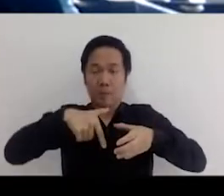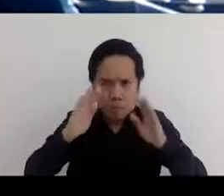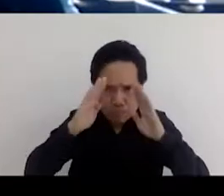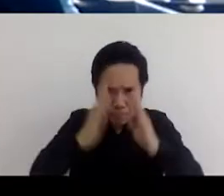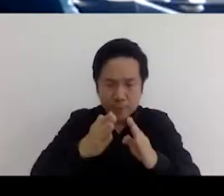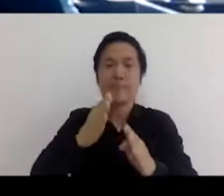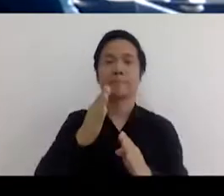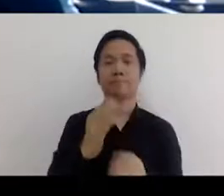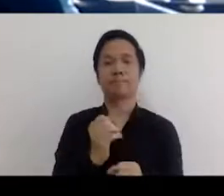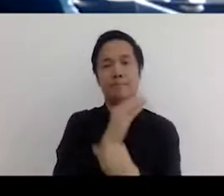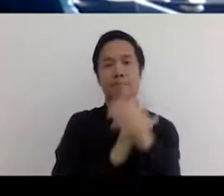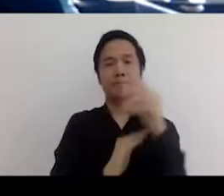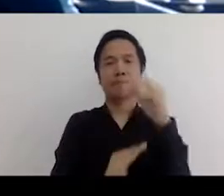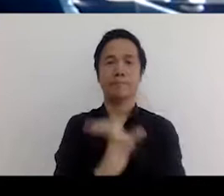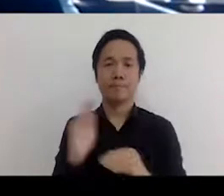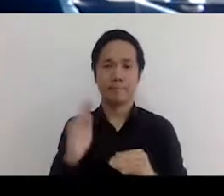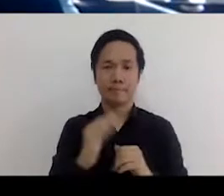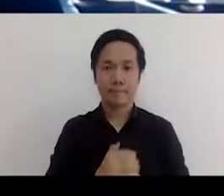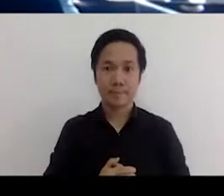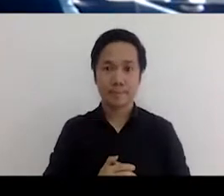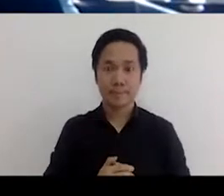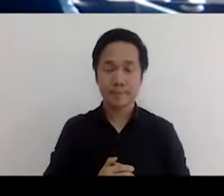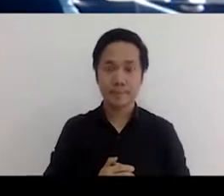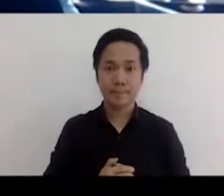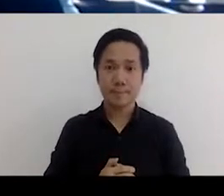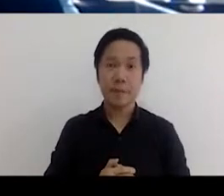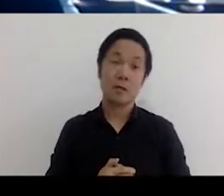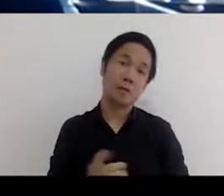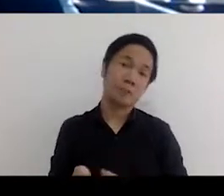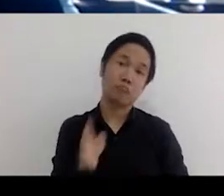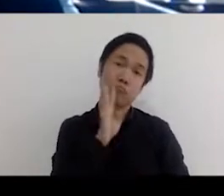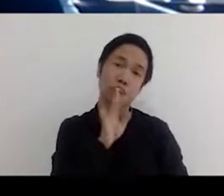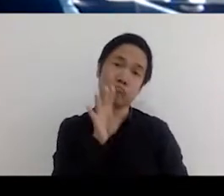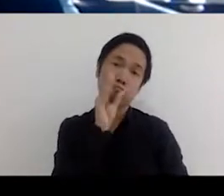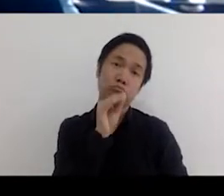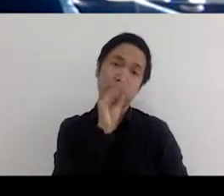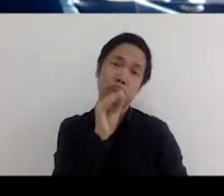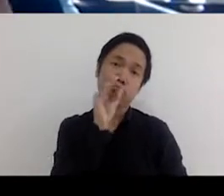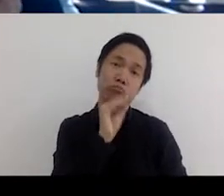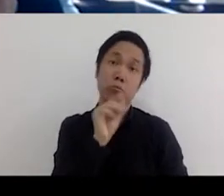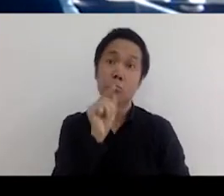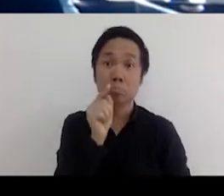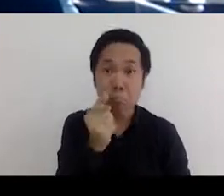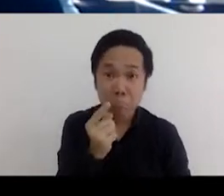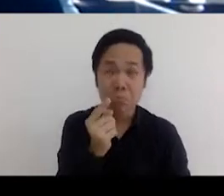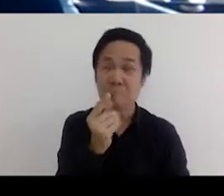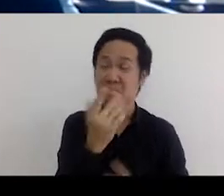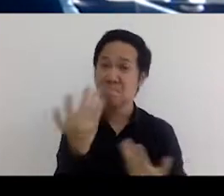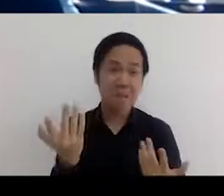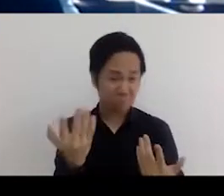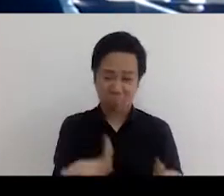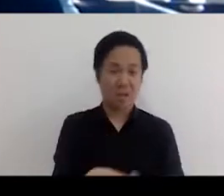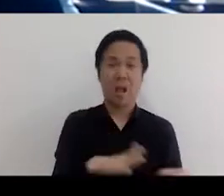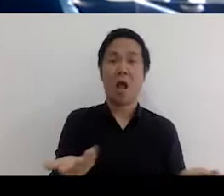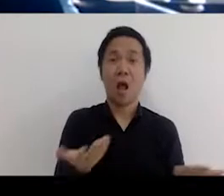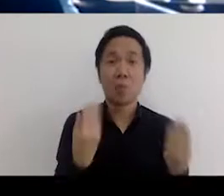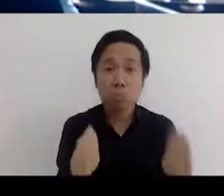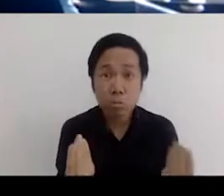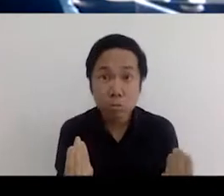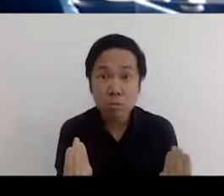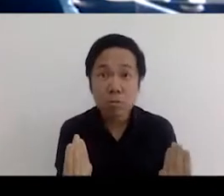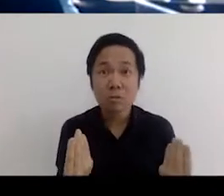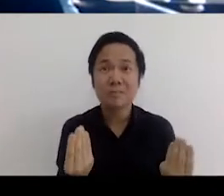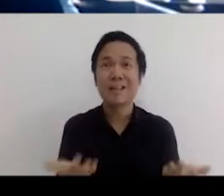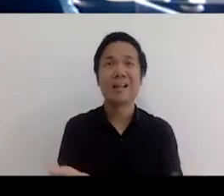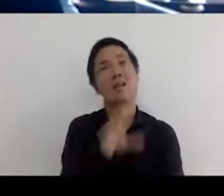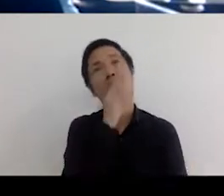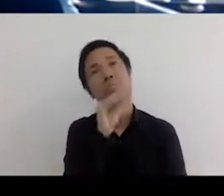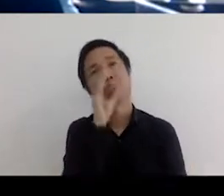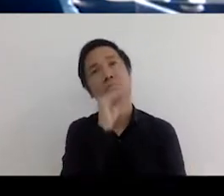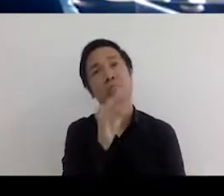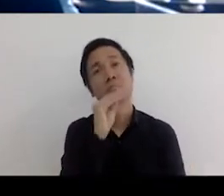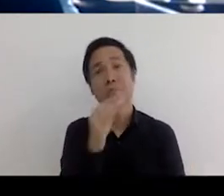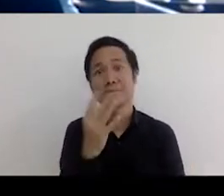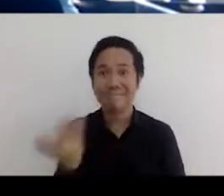So having a task force means that we have a group of agencies that are dedicated to looking at this issue on a regular basis.